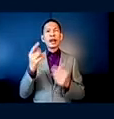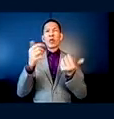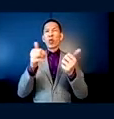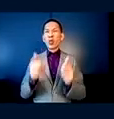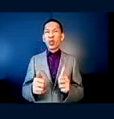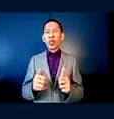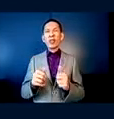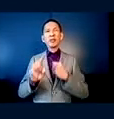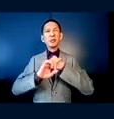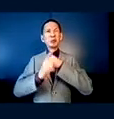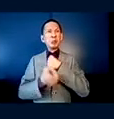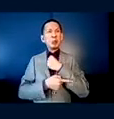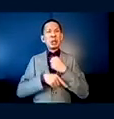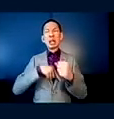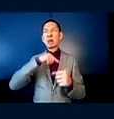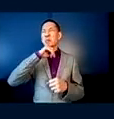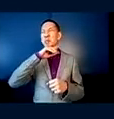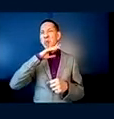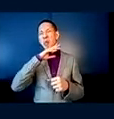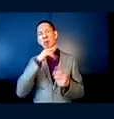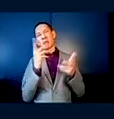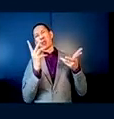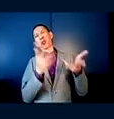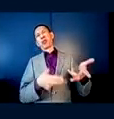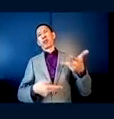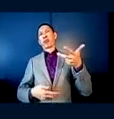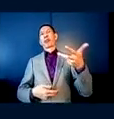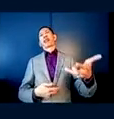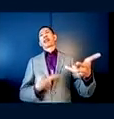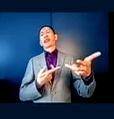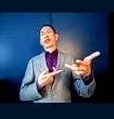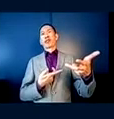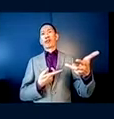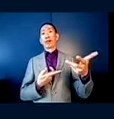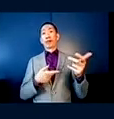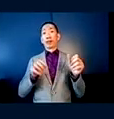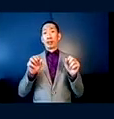ROTTING AWAY, SOME PIECE OF